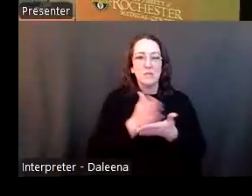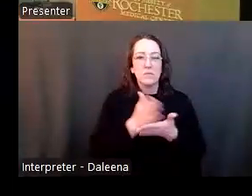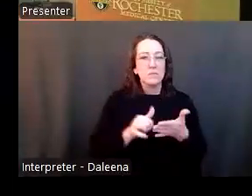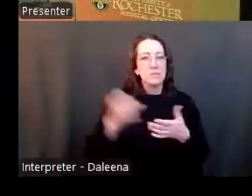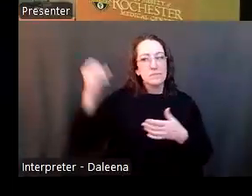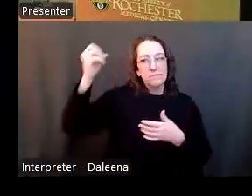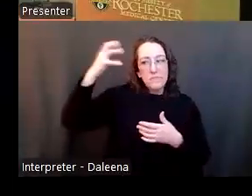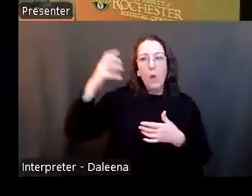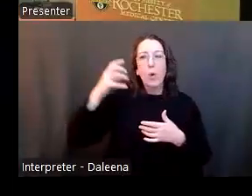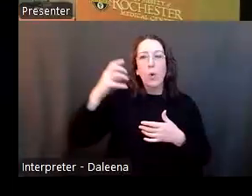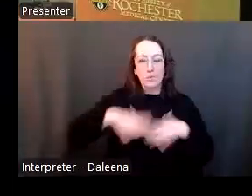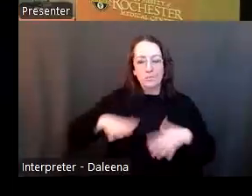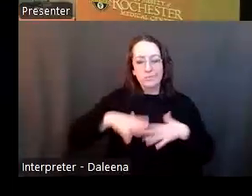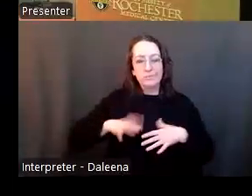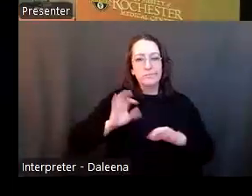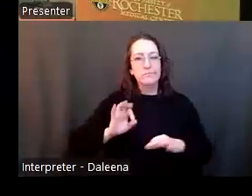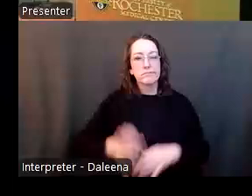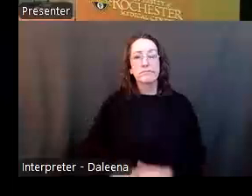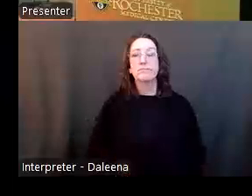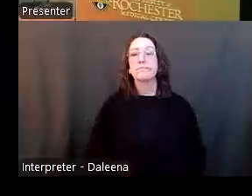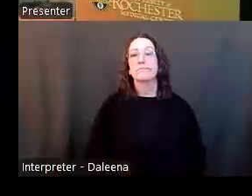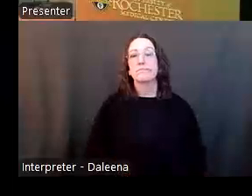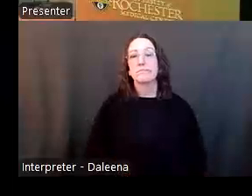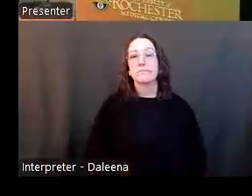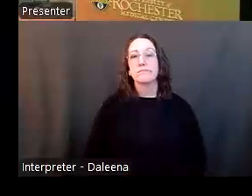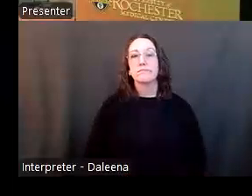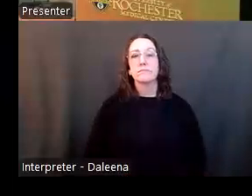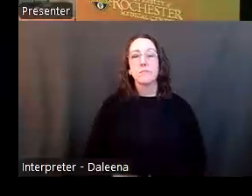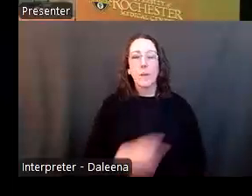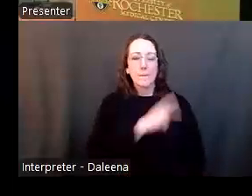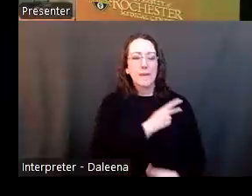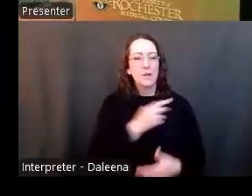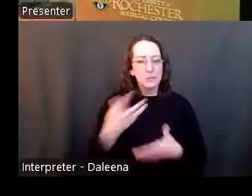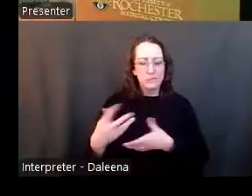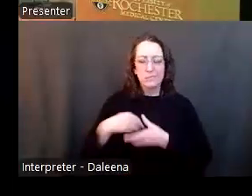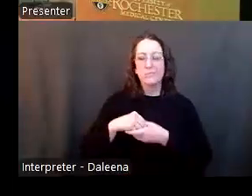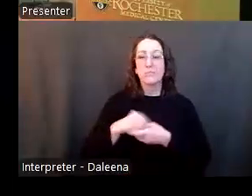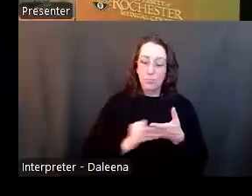and getting dressed and when we have patients who participate in priorities we'll try to bring those